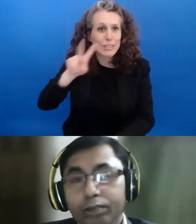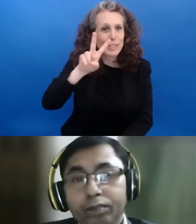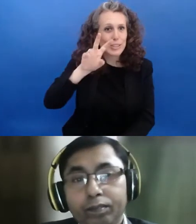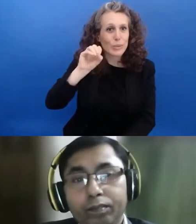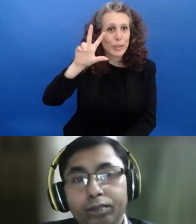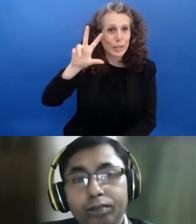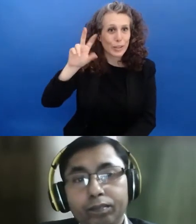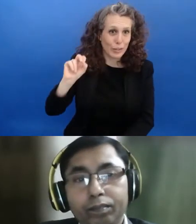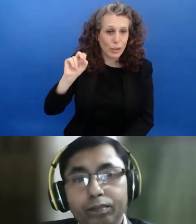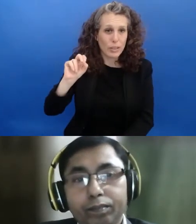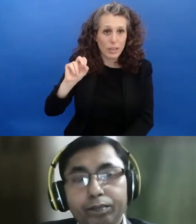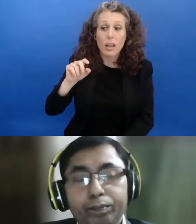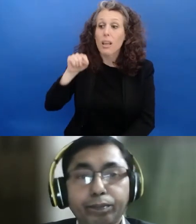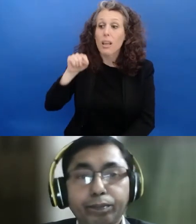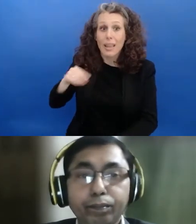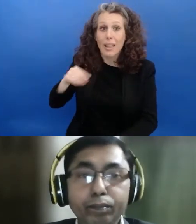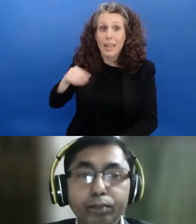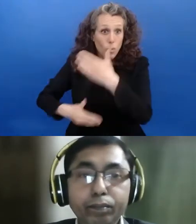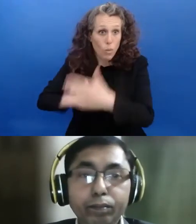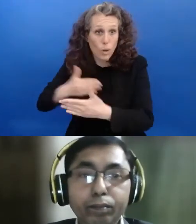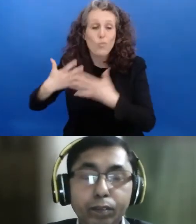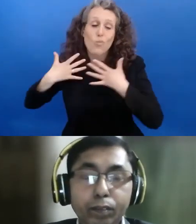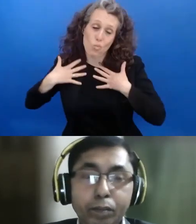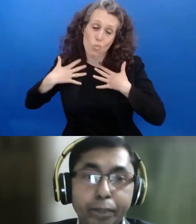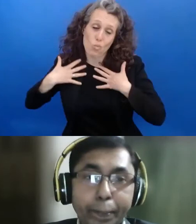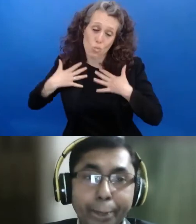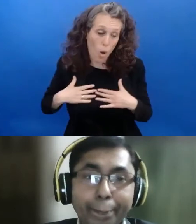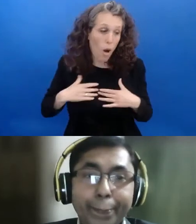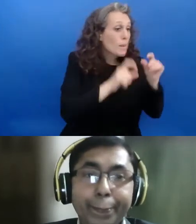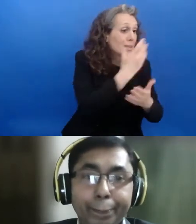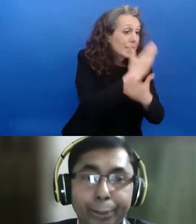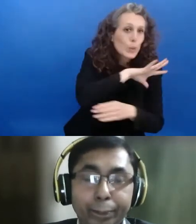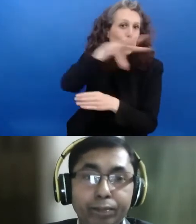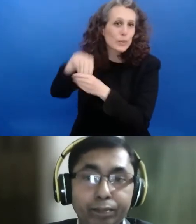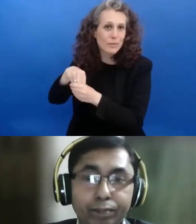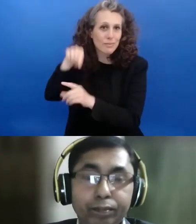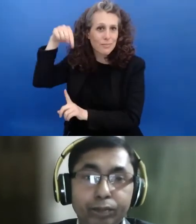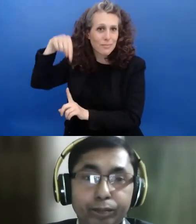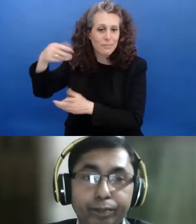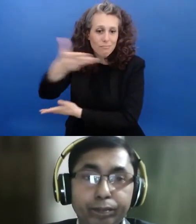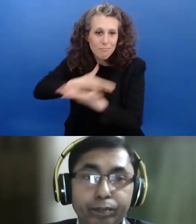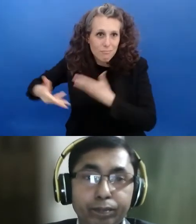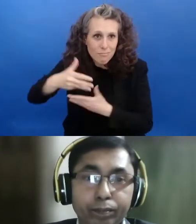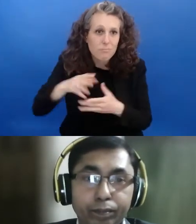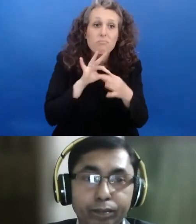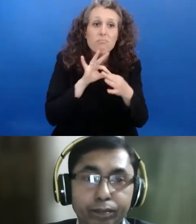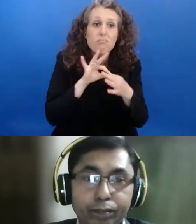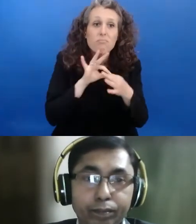and accessible for persons with disabilities we are talking about employment we have experienced